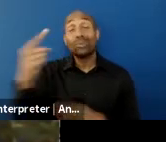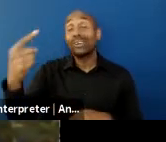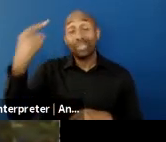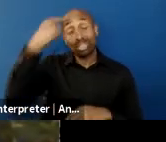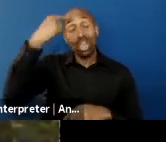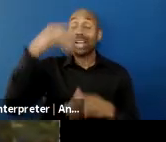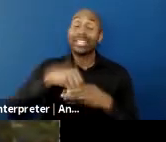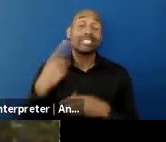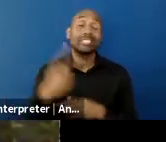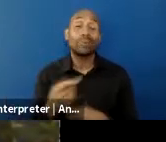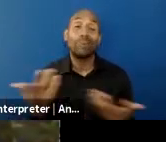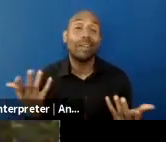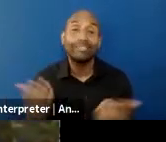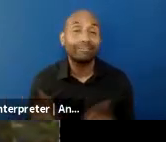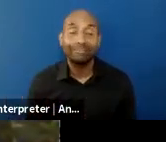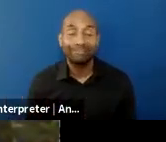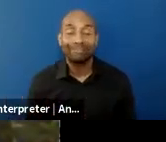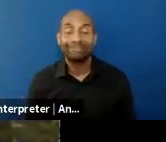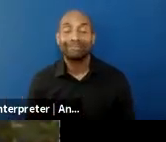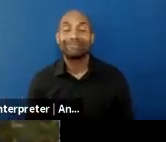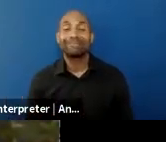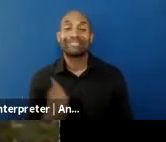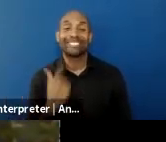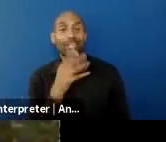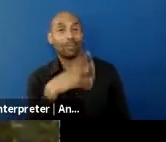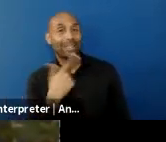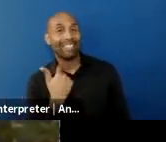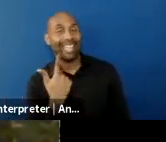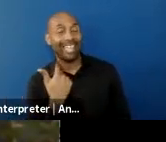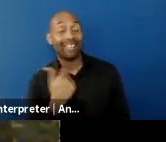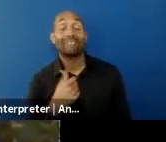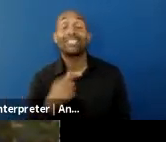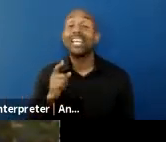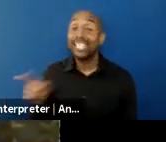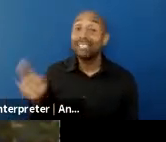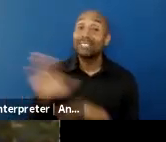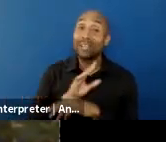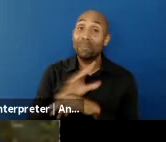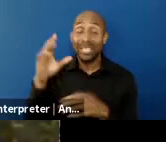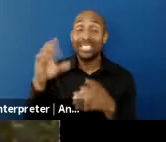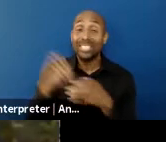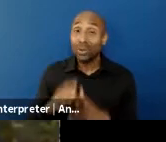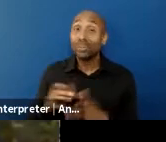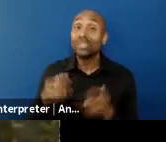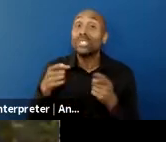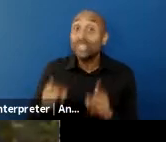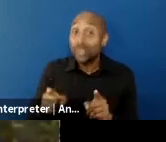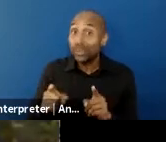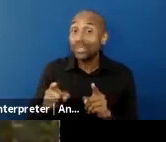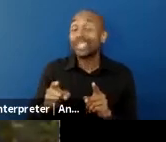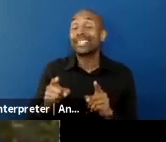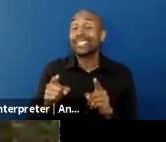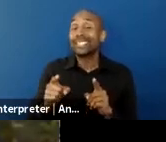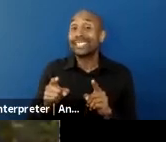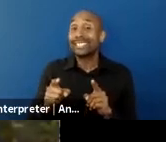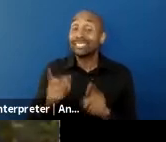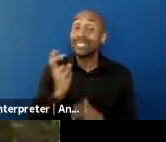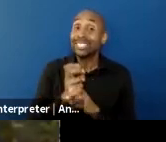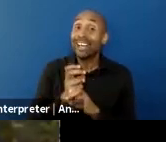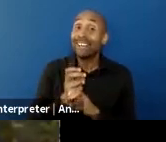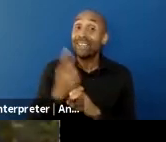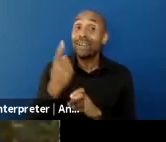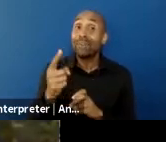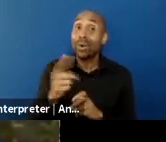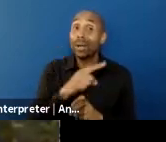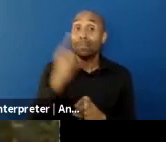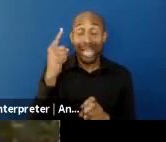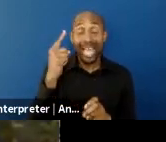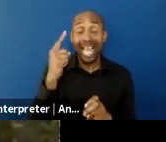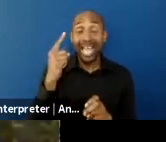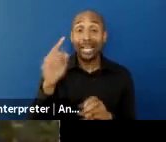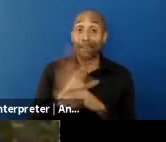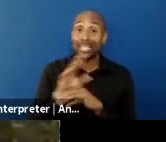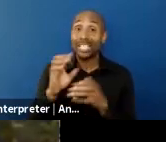And he was a business owner in a time when it was hard to be a black business owner.